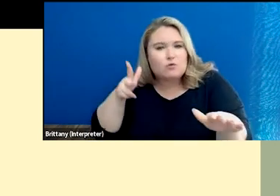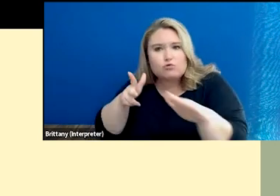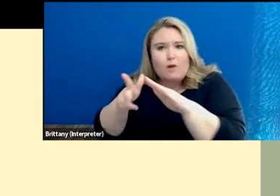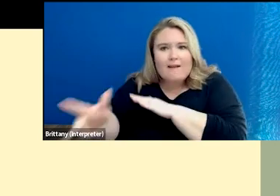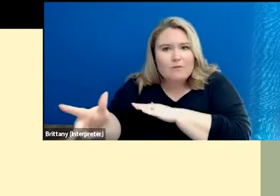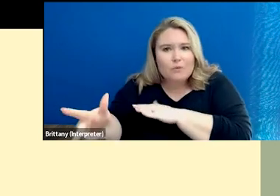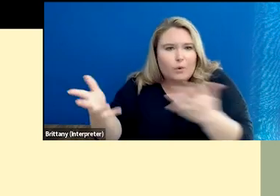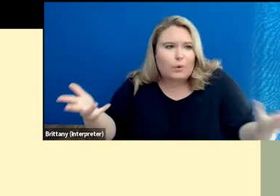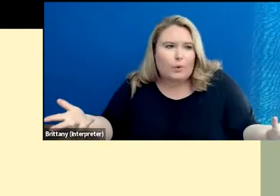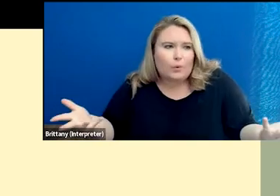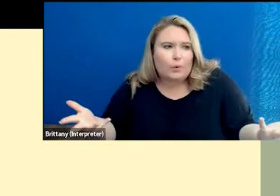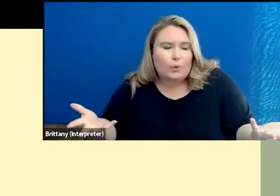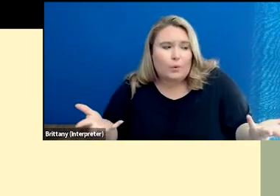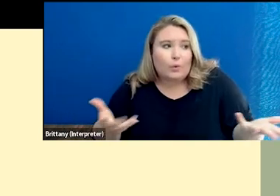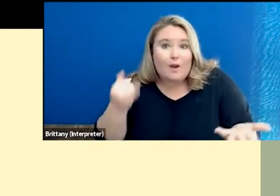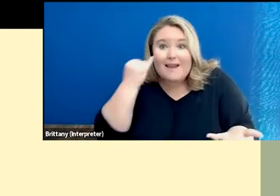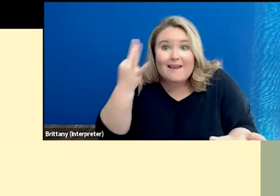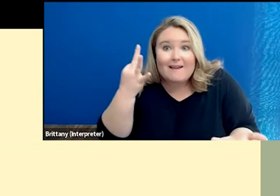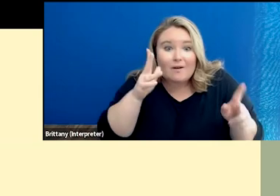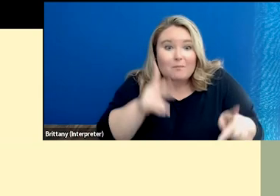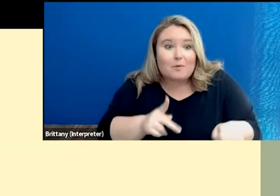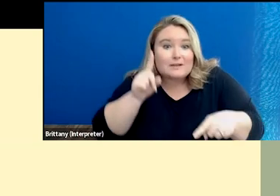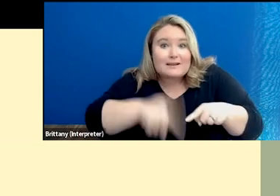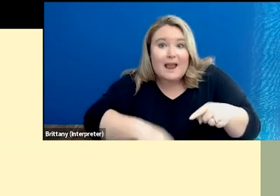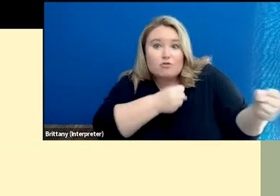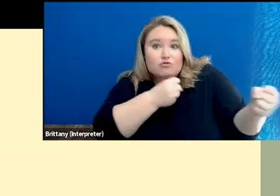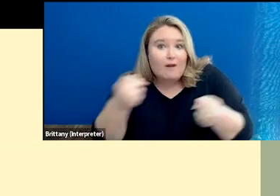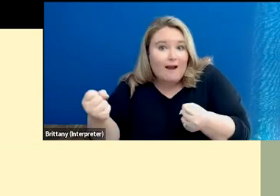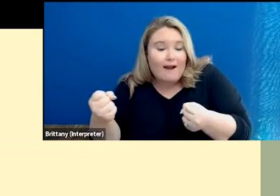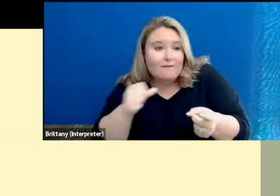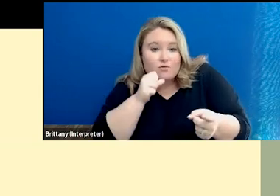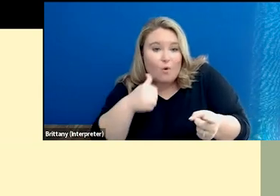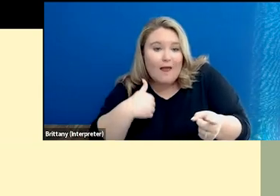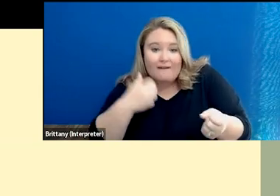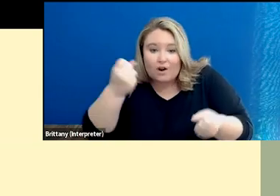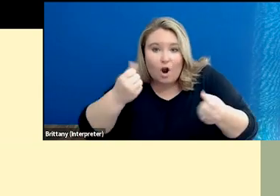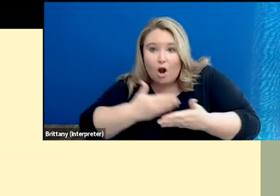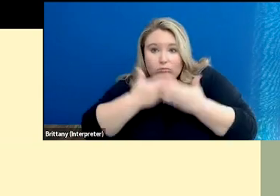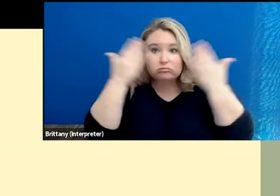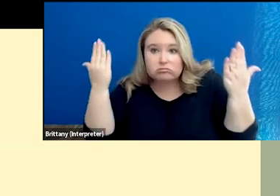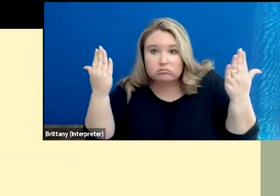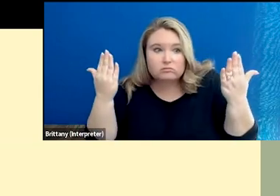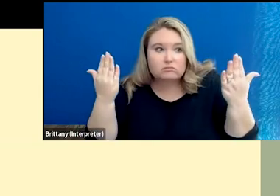What if someone can't drive? What if they don't have a car? What is the accommodation process?